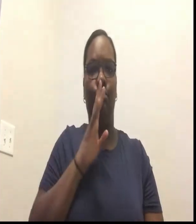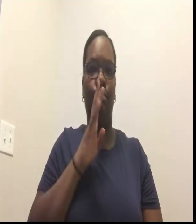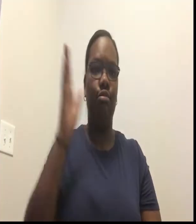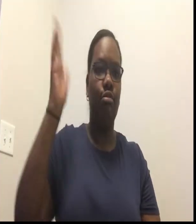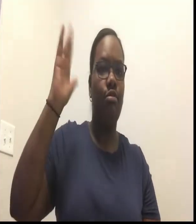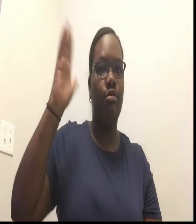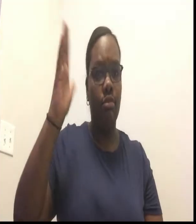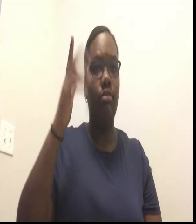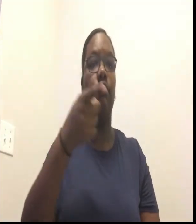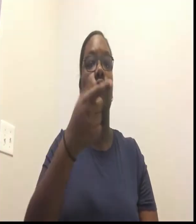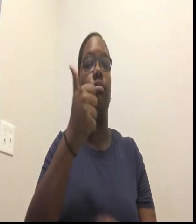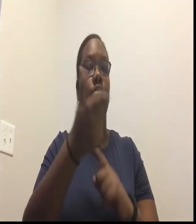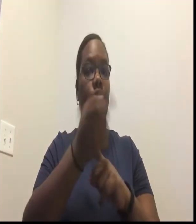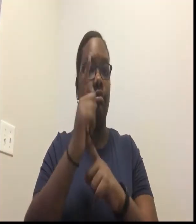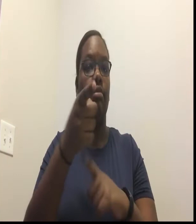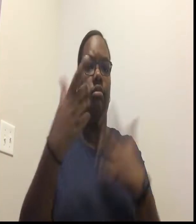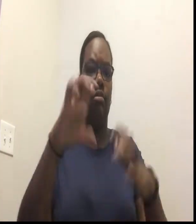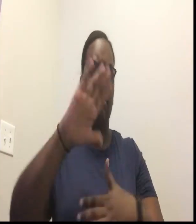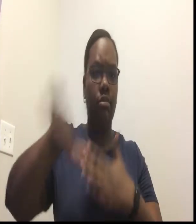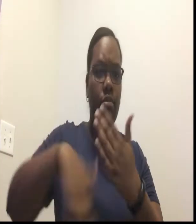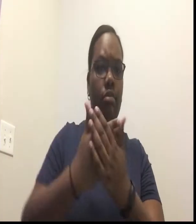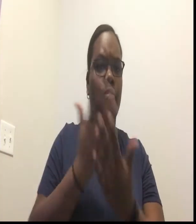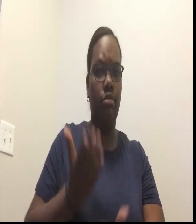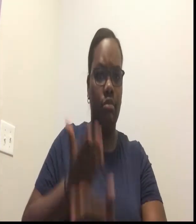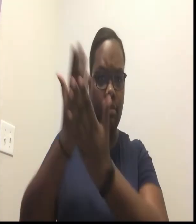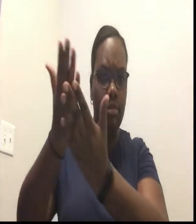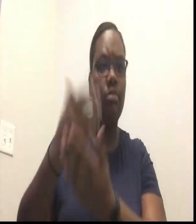presenting and you have two minutes left on the clock